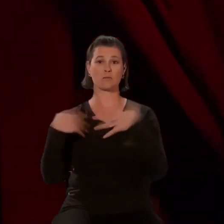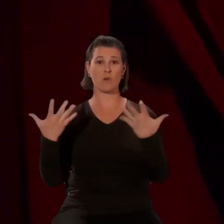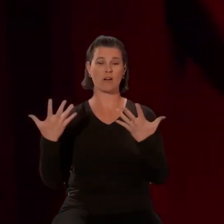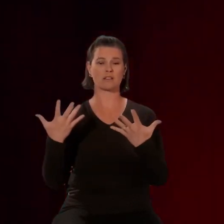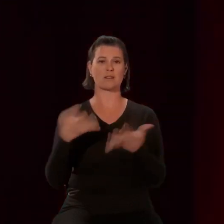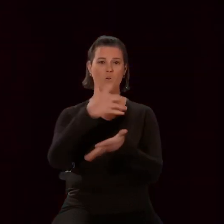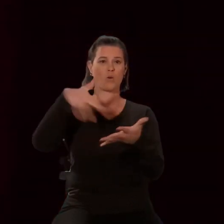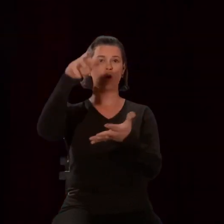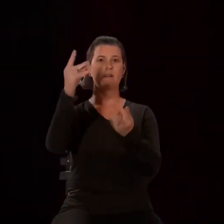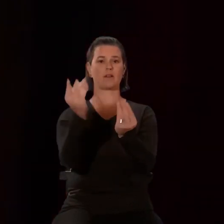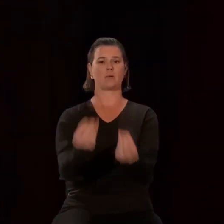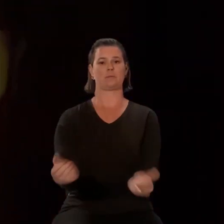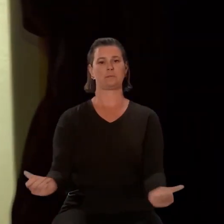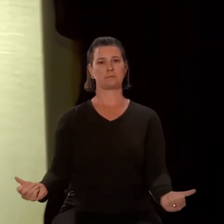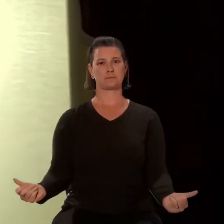(footsteps approaching) Well,